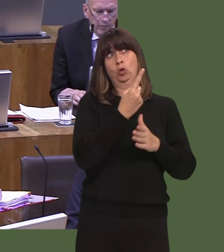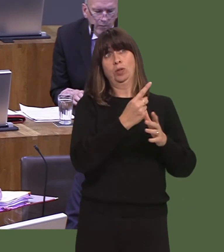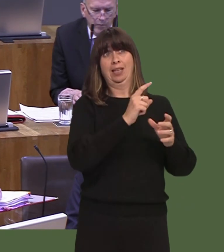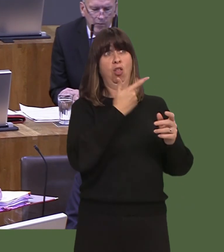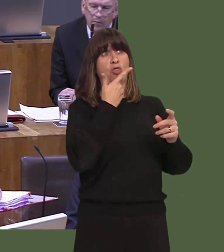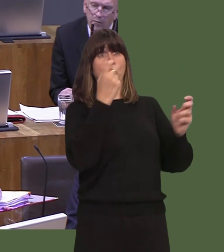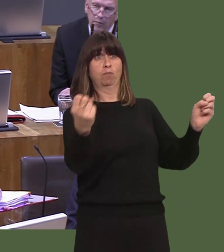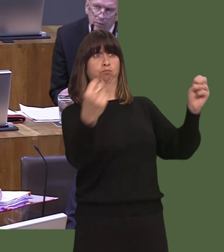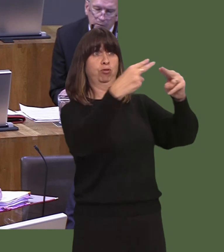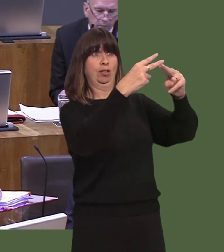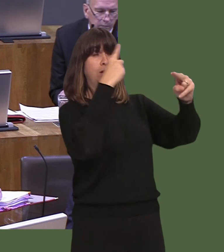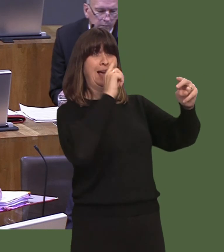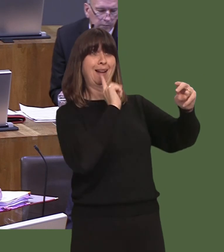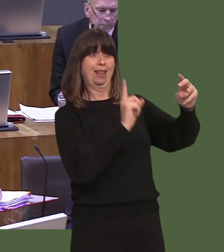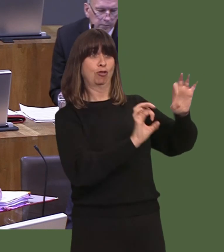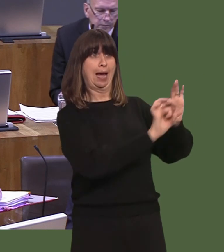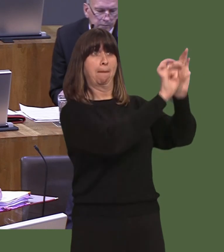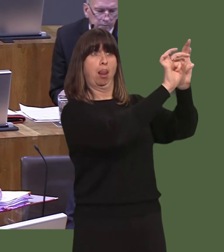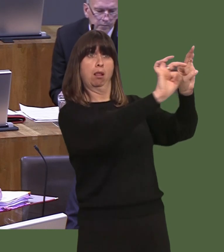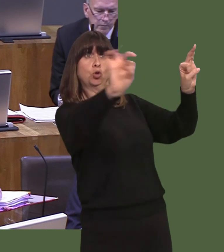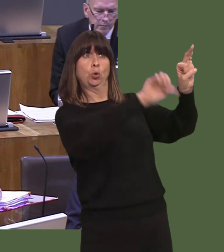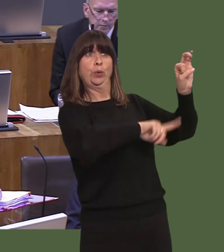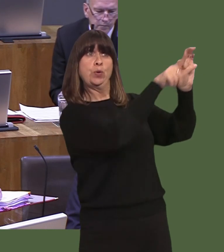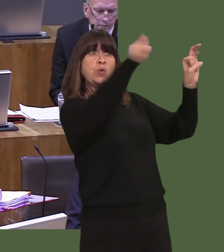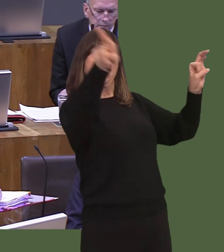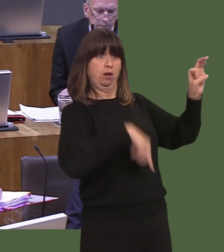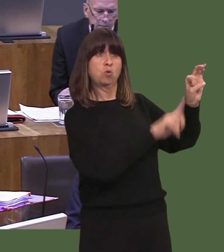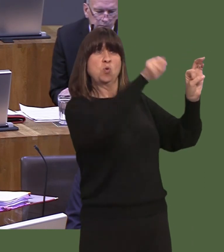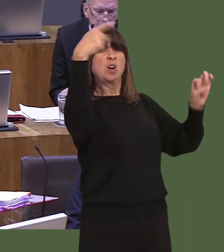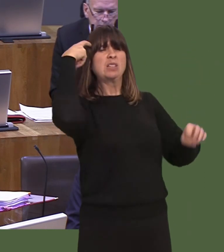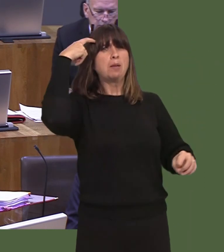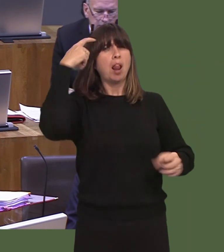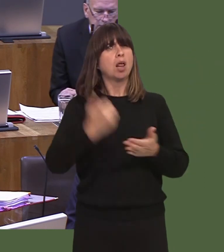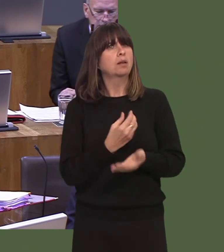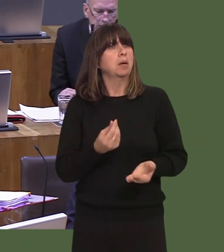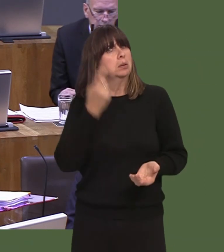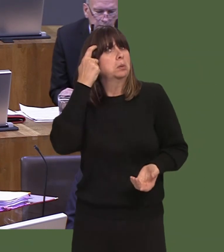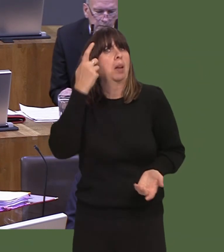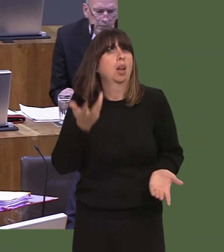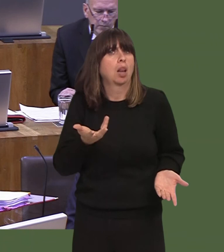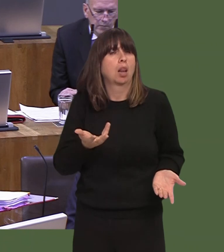I would imagine that it would be a totally sensible thing to do if there is any practical problem in relation to that.